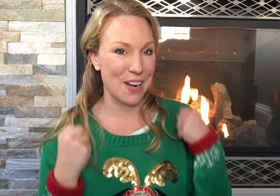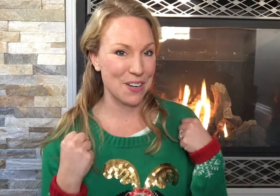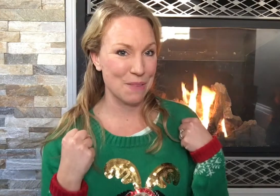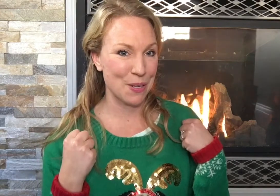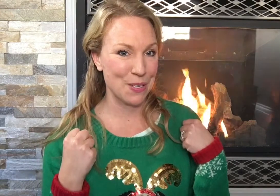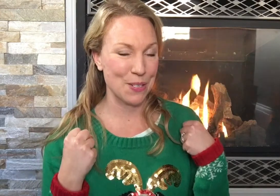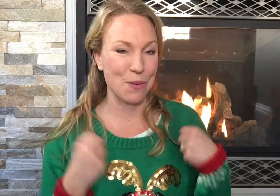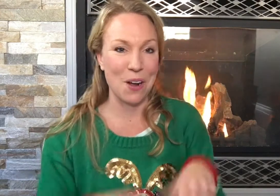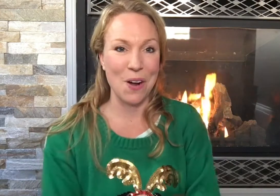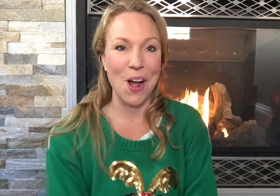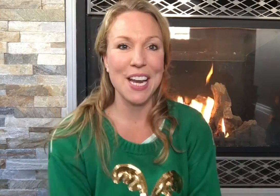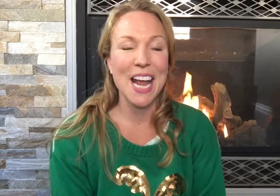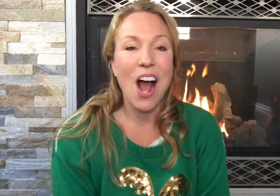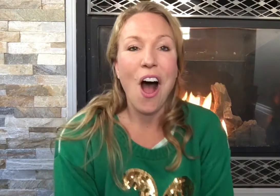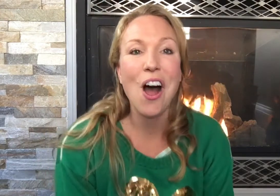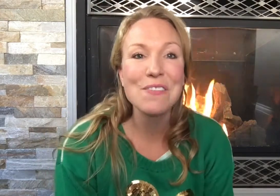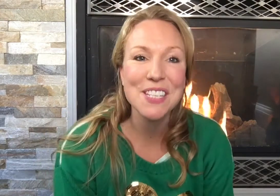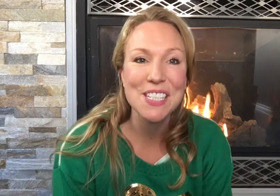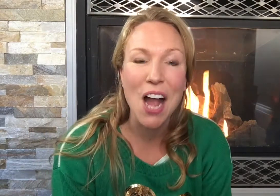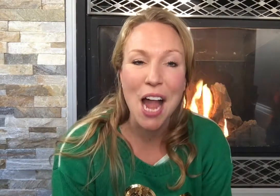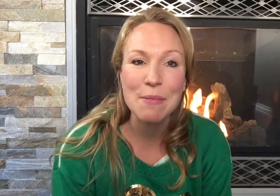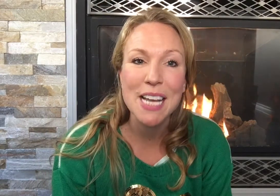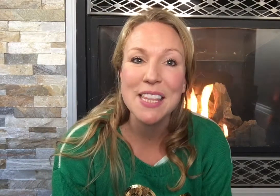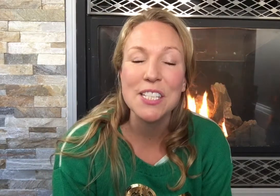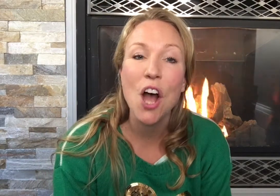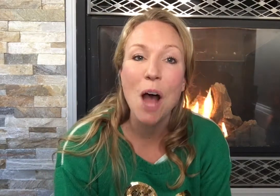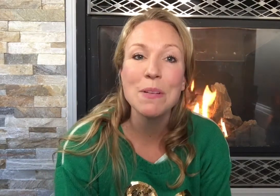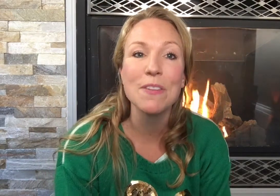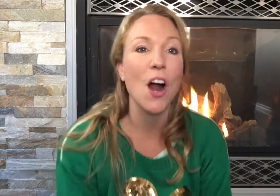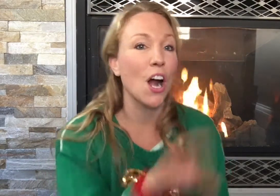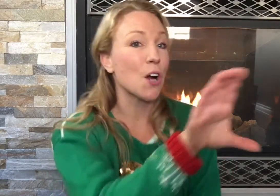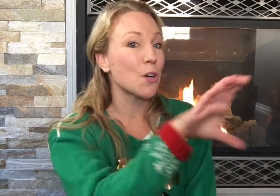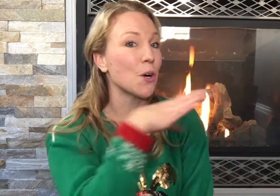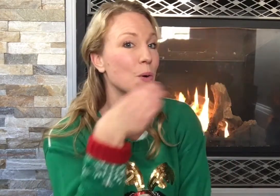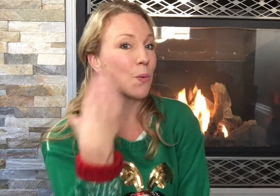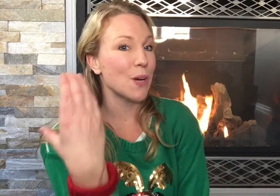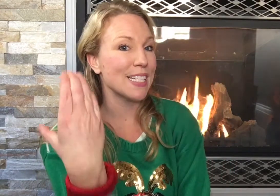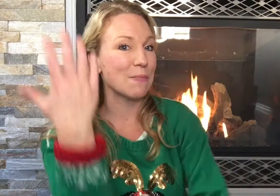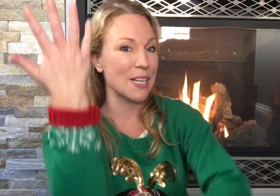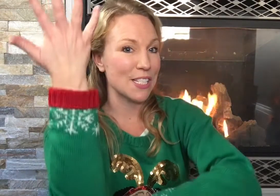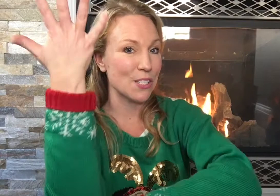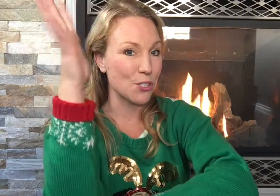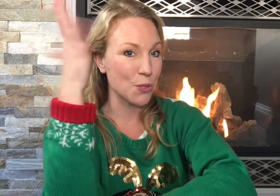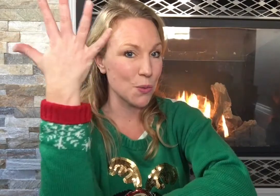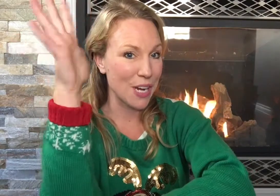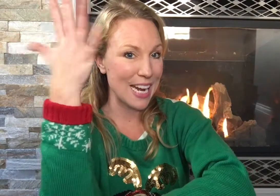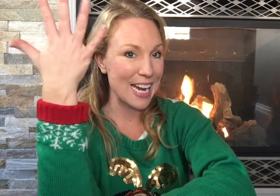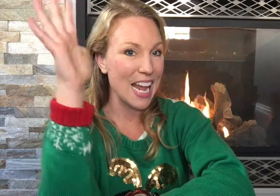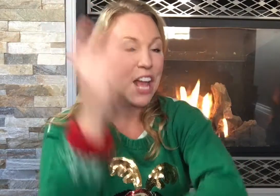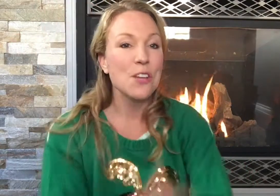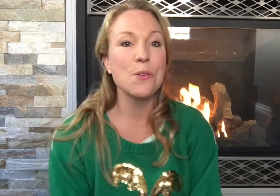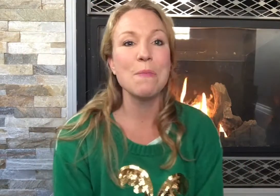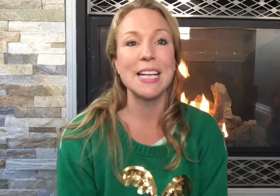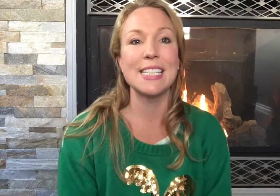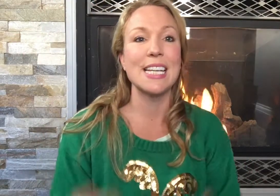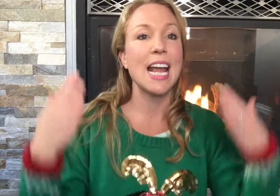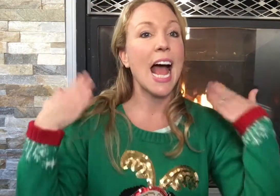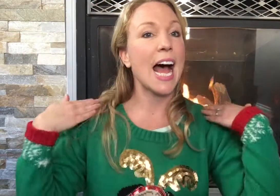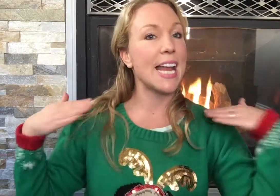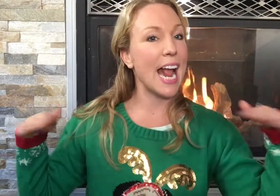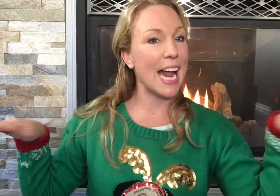You put your sweater on. Oftentimes at the top of our CHRISTMAS TREE, you might see an ANGEL,